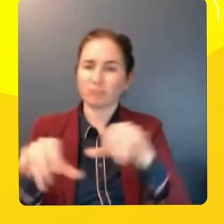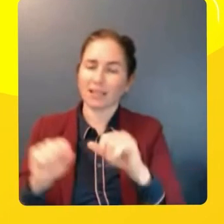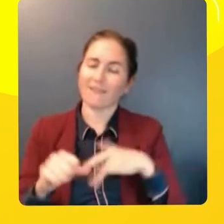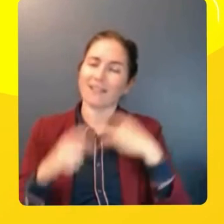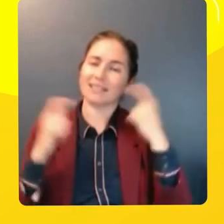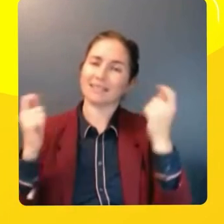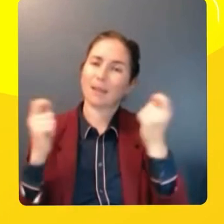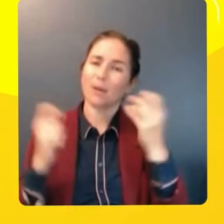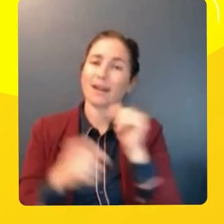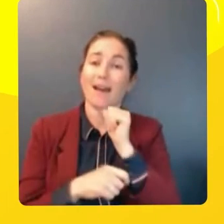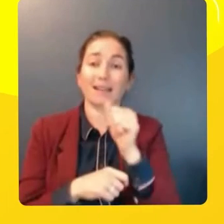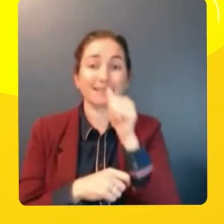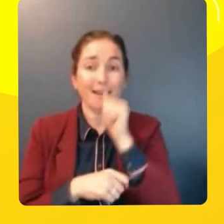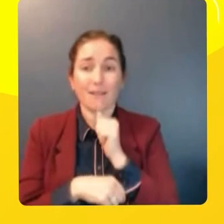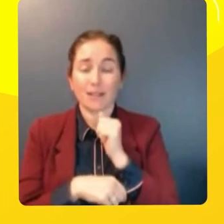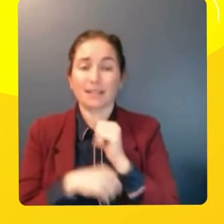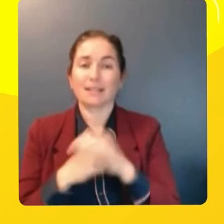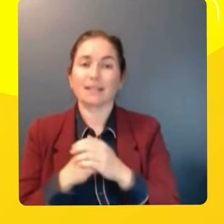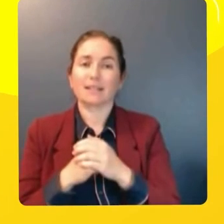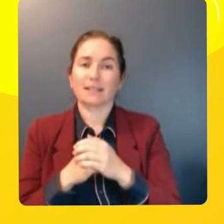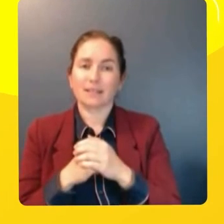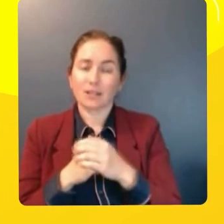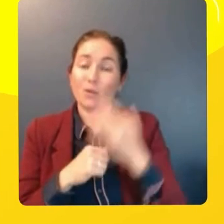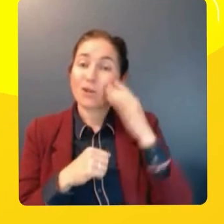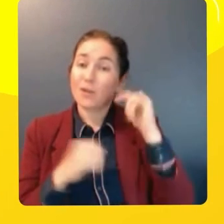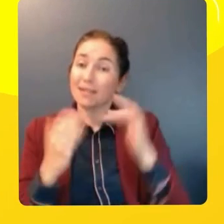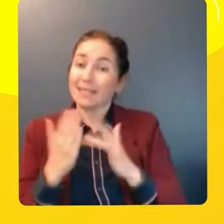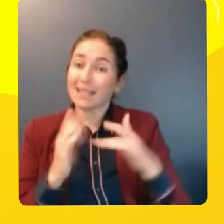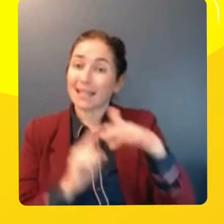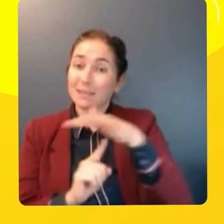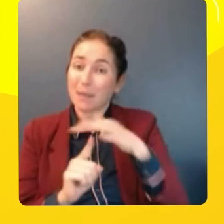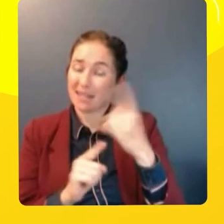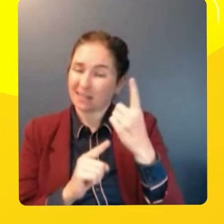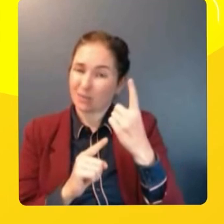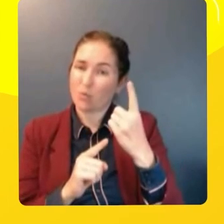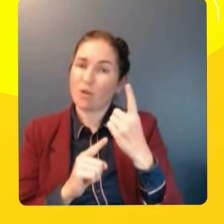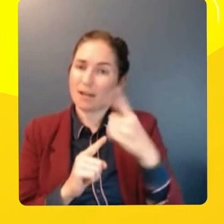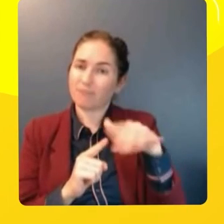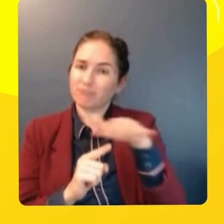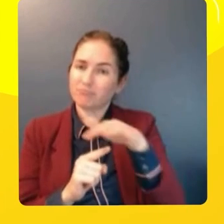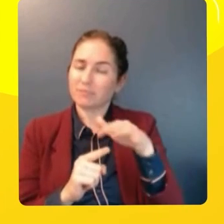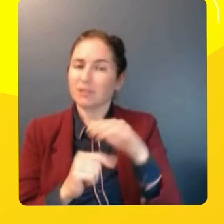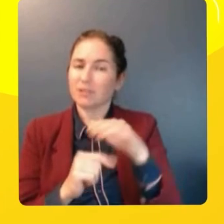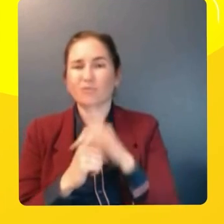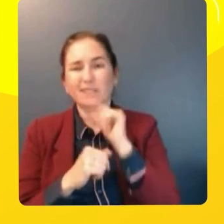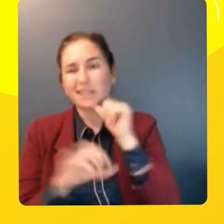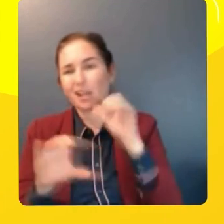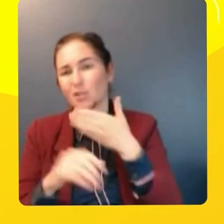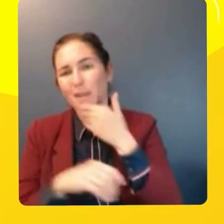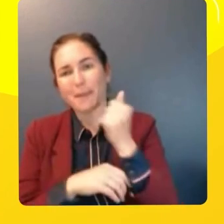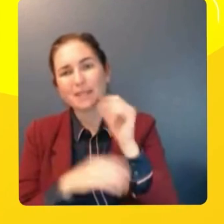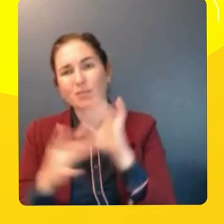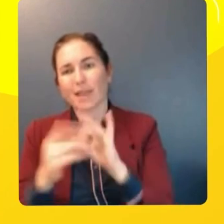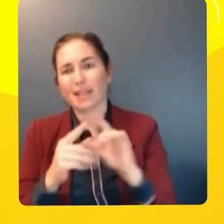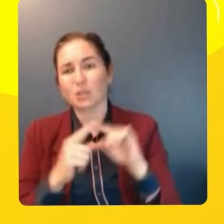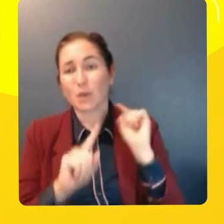We know in this tech space we are one of the areas that do not do the best as it relates to this, but with this type of style,